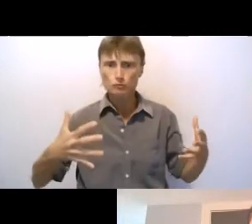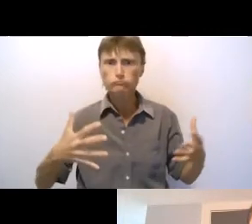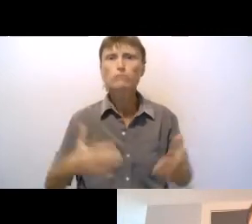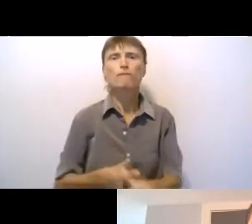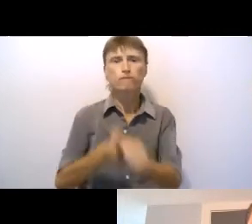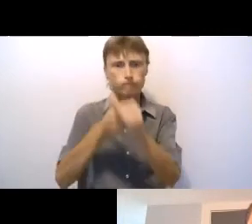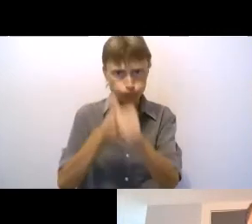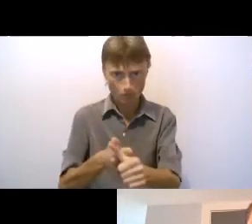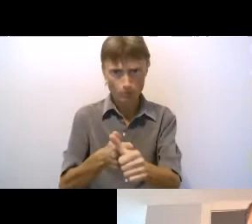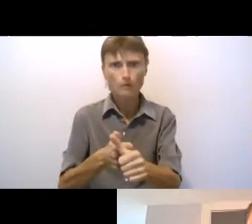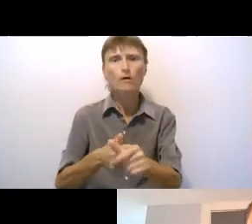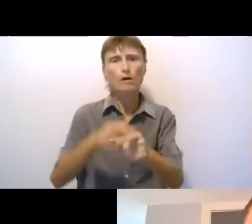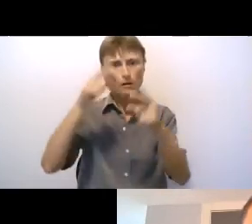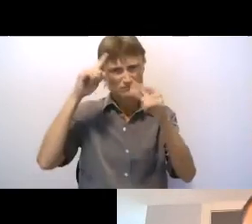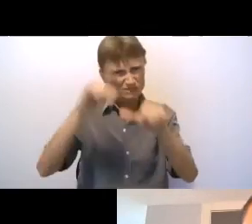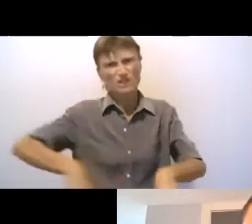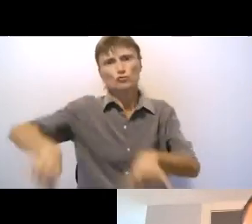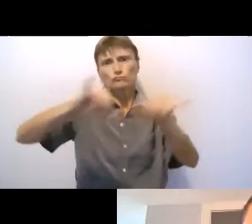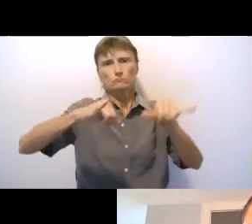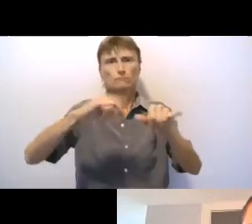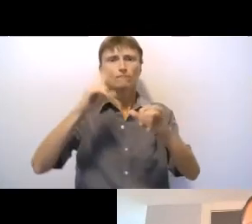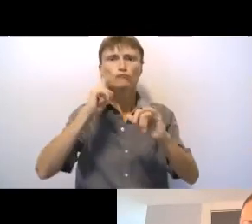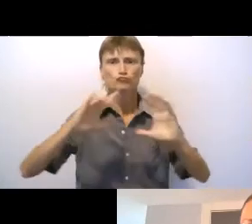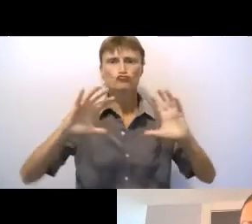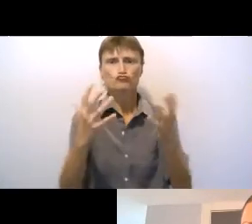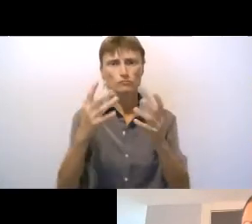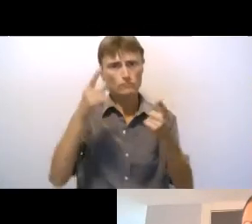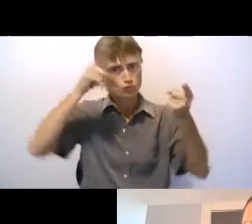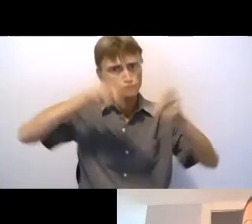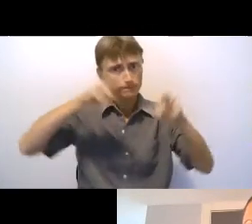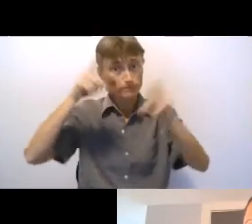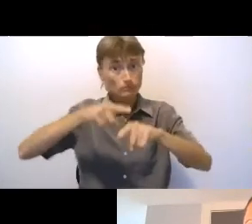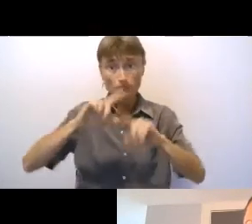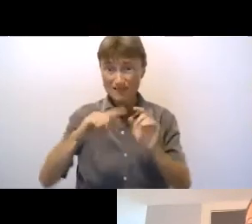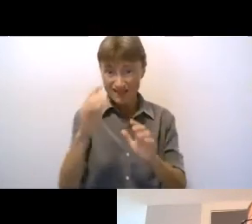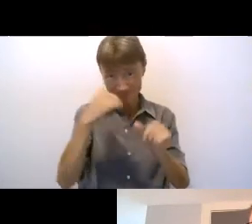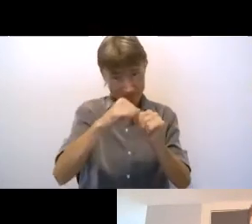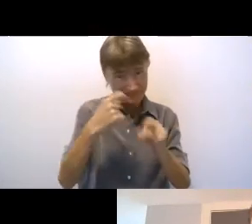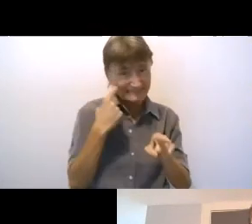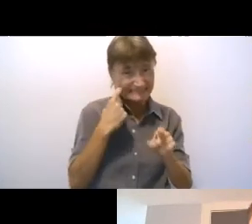As it has been mentioned, participants who break those agreements will be contacted directly